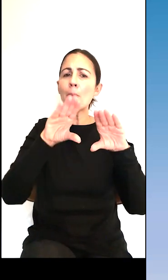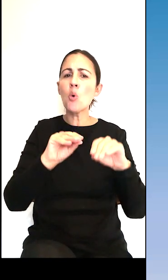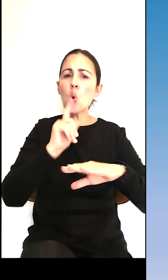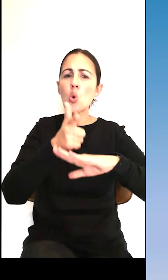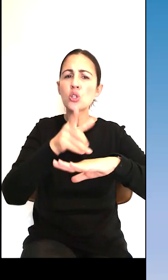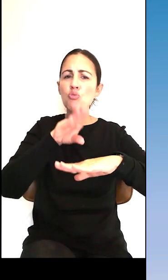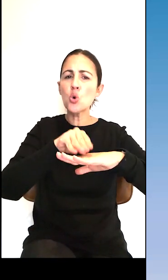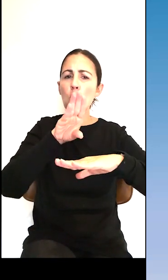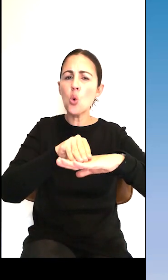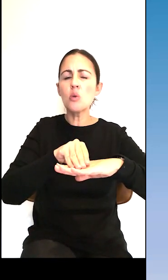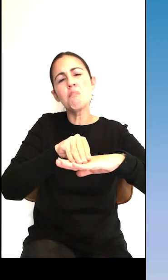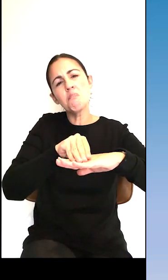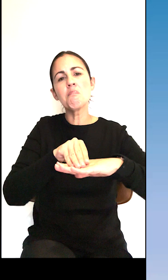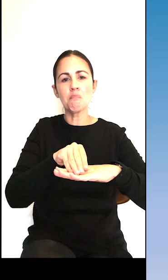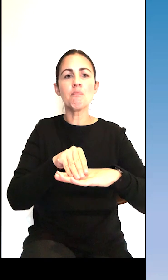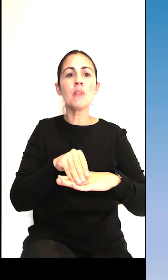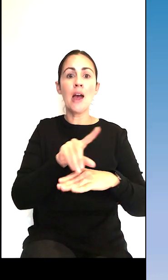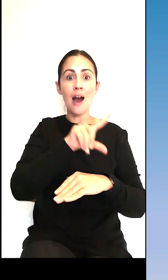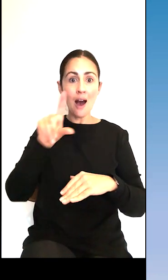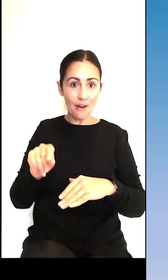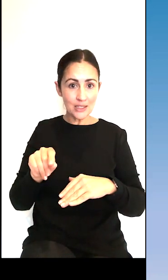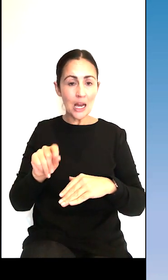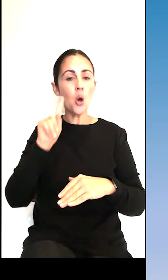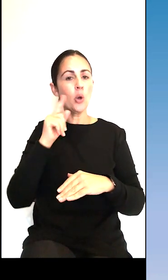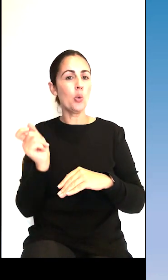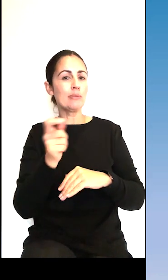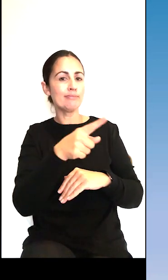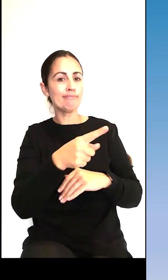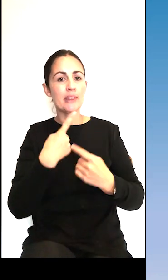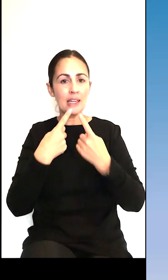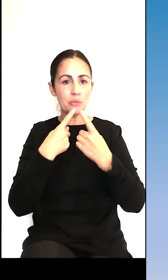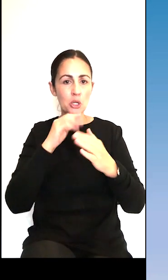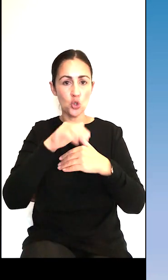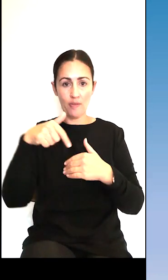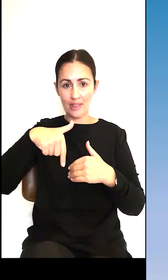The recording and slides will be made available to you afterwards. If you have a question for any of our panellists,